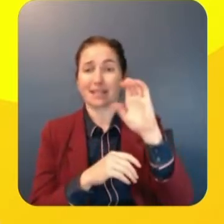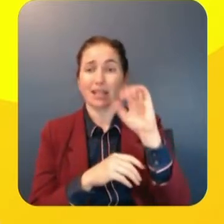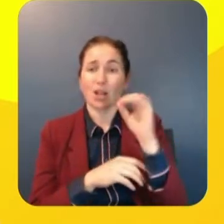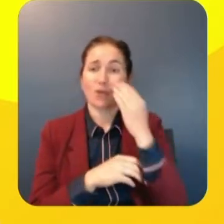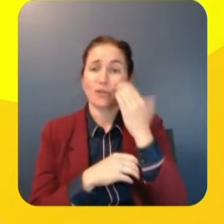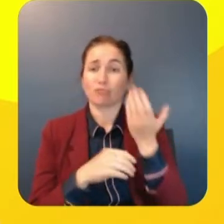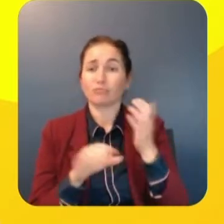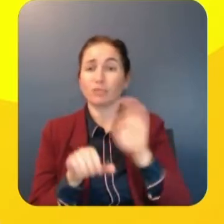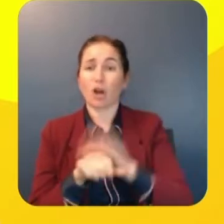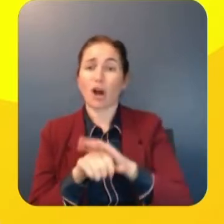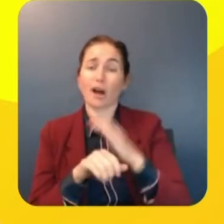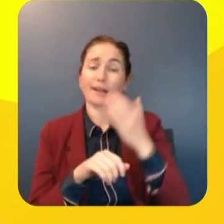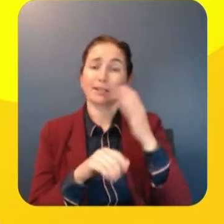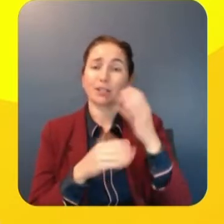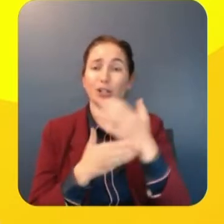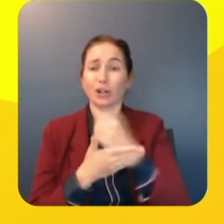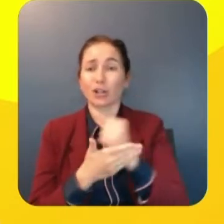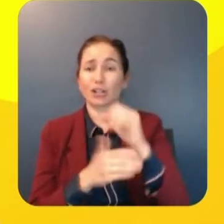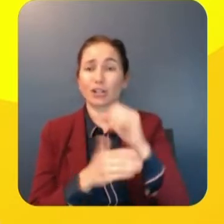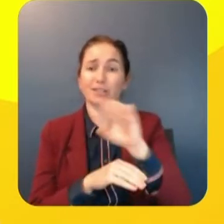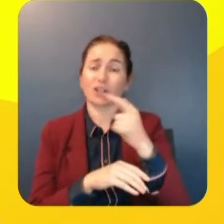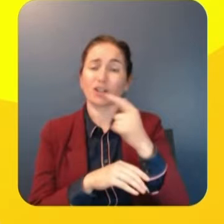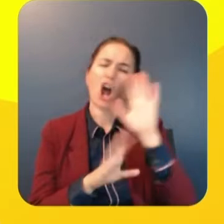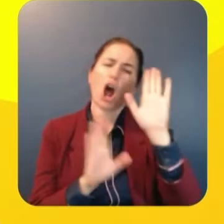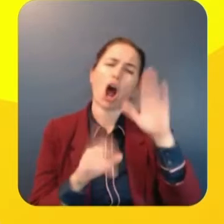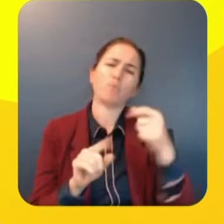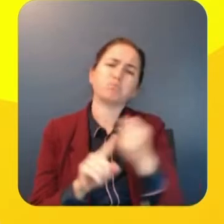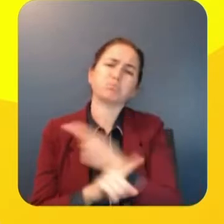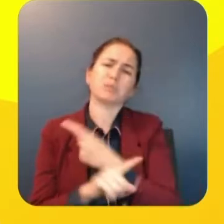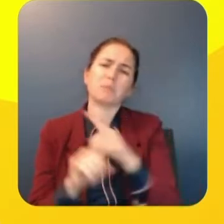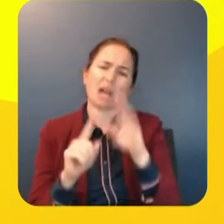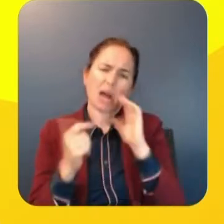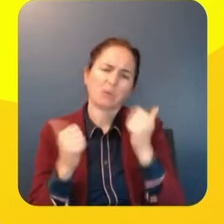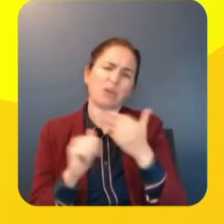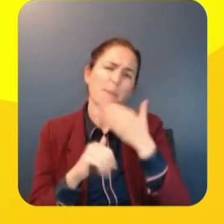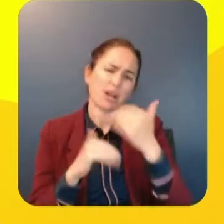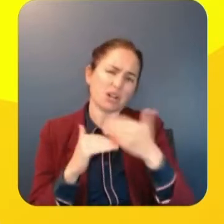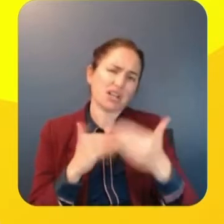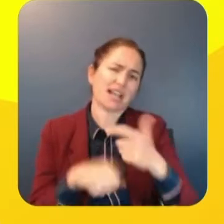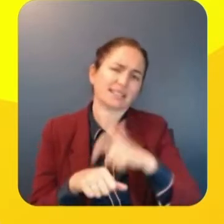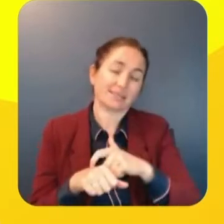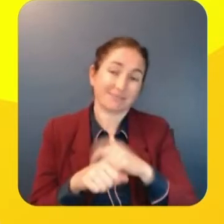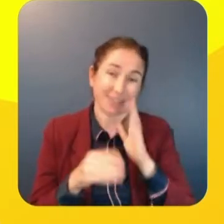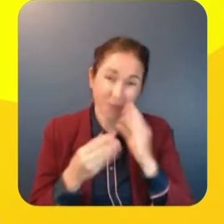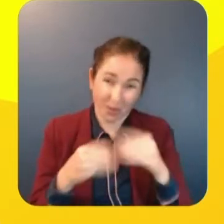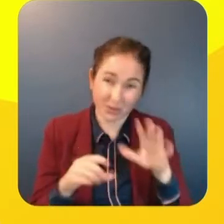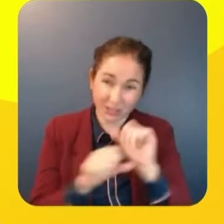"Hey, we missed our target, but we'll try better next time", they would lose their job. But diversity is still one